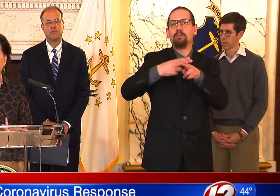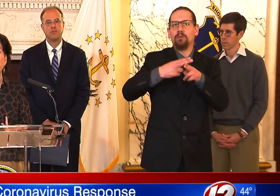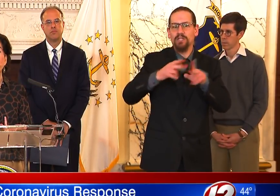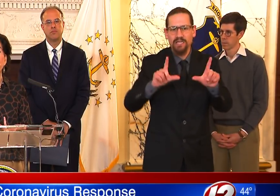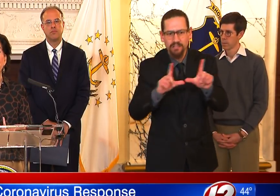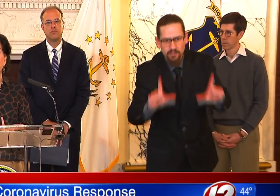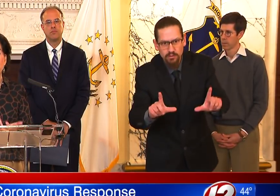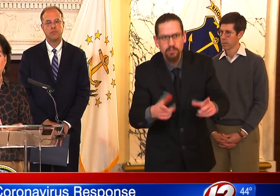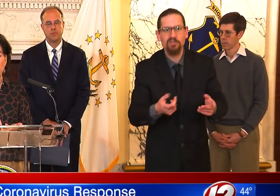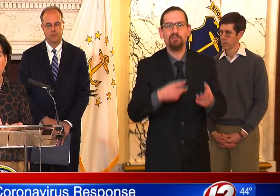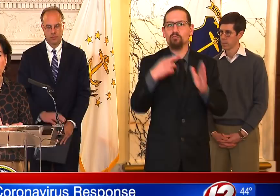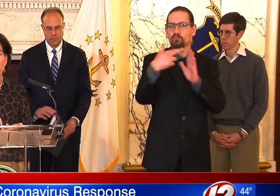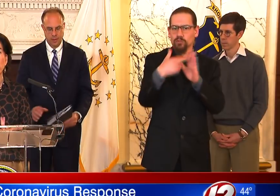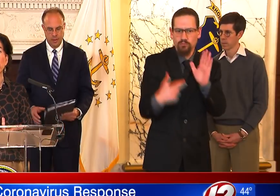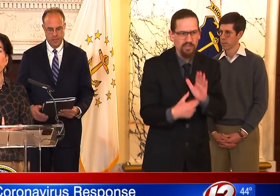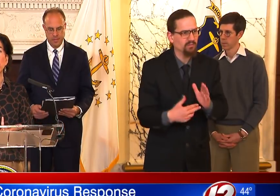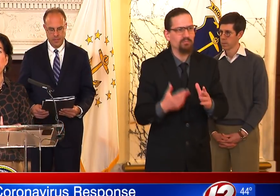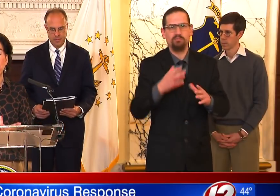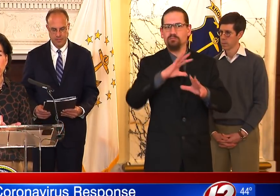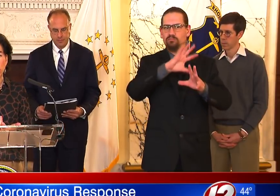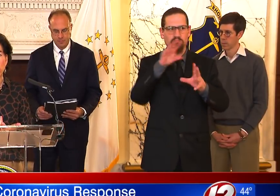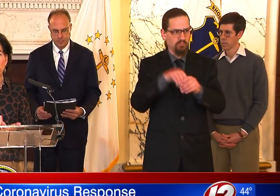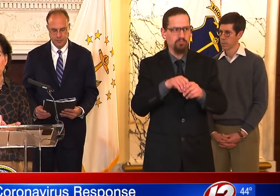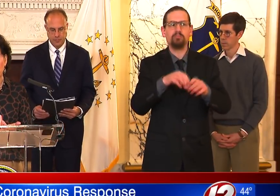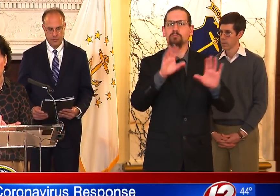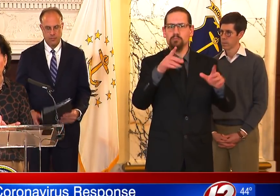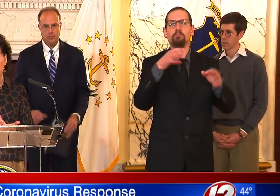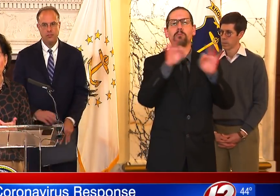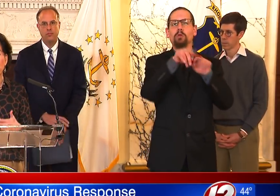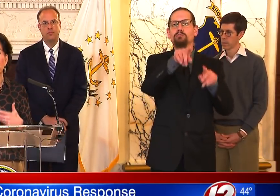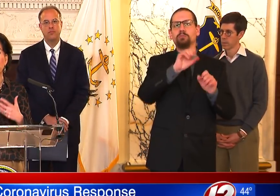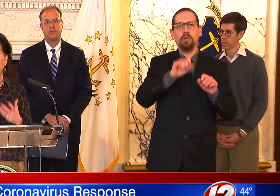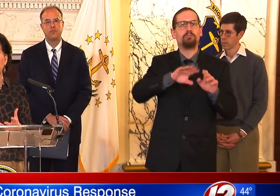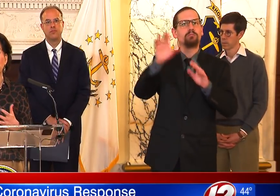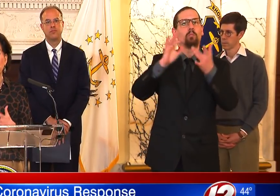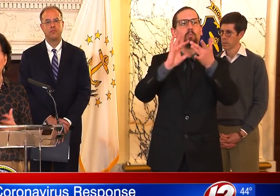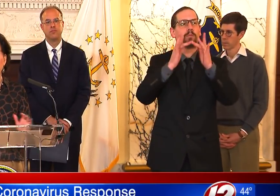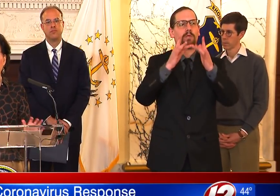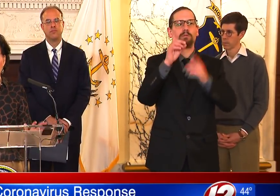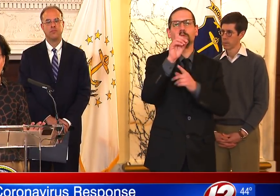THIS APPLIES TO ALL LICENSES, PERMITS, AND TEMPORARY PLATES.